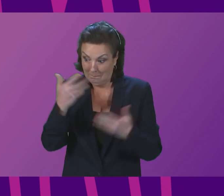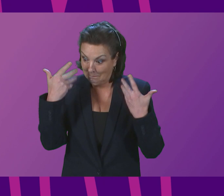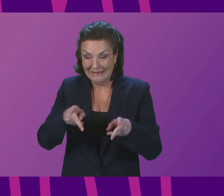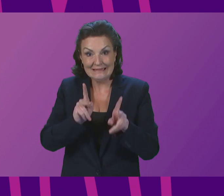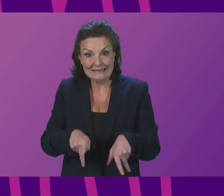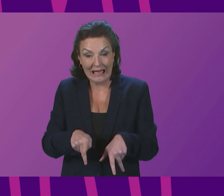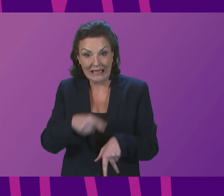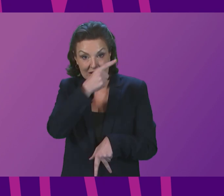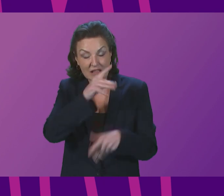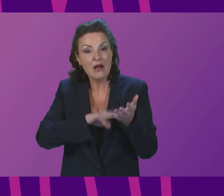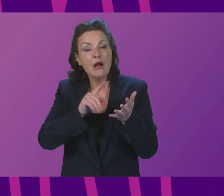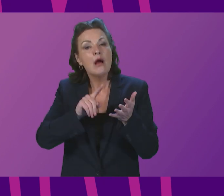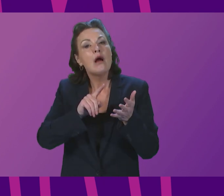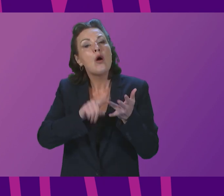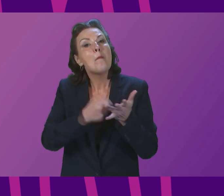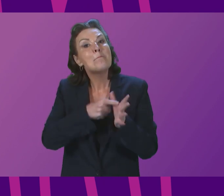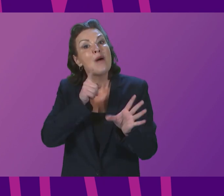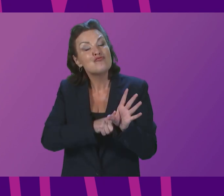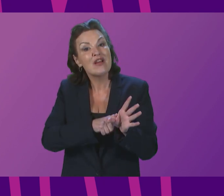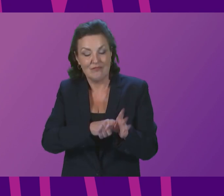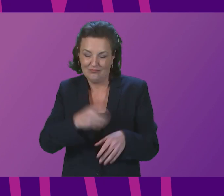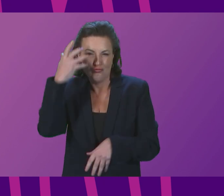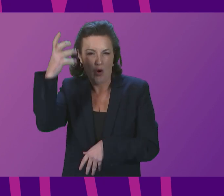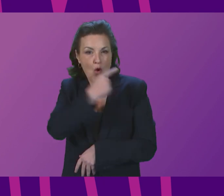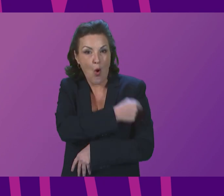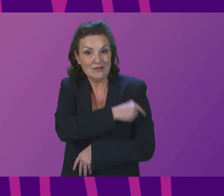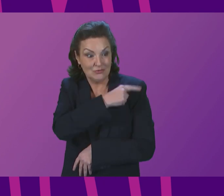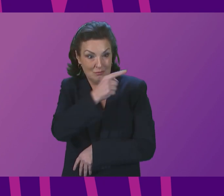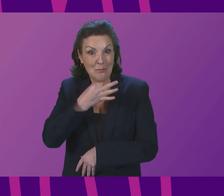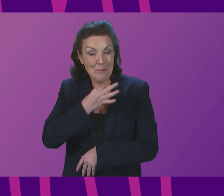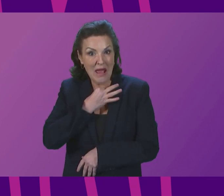at Murray royal hospital in Perth, while suffering acute mental health disorders.